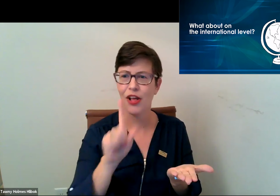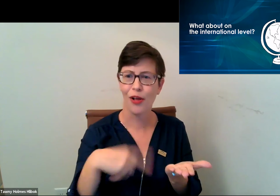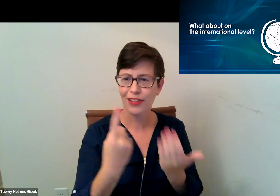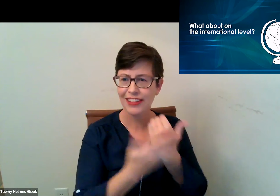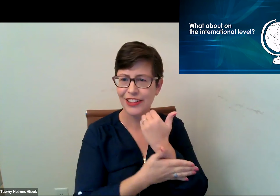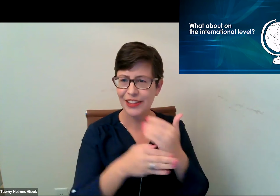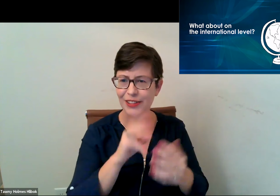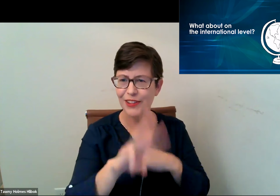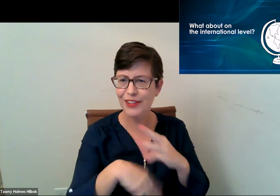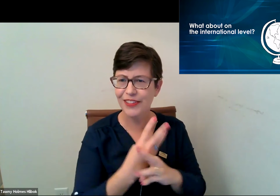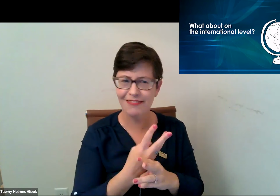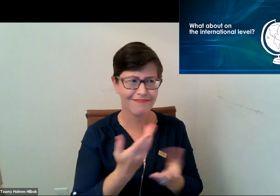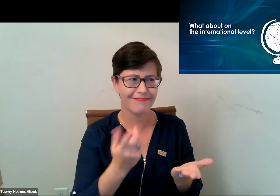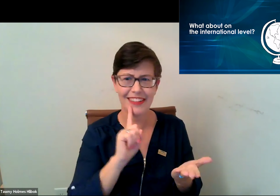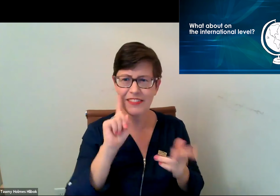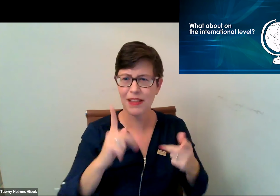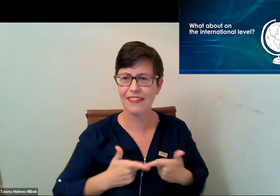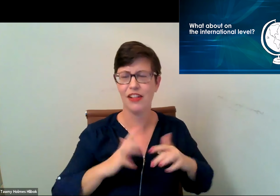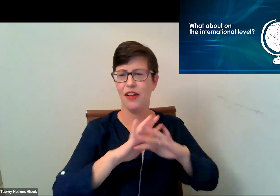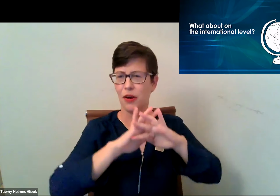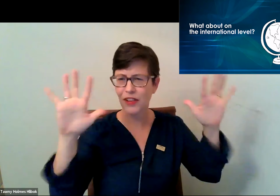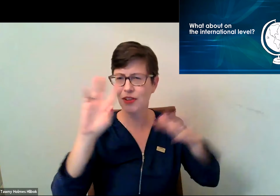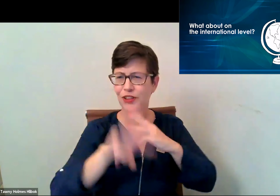Now, what about it, international level of the United States is not the only country